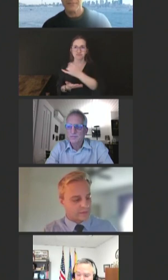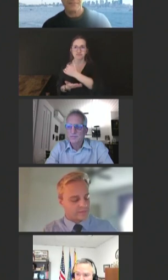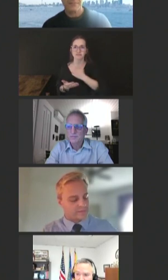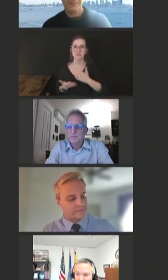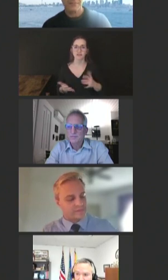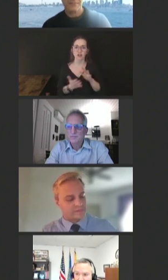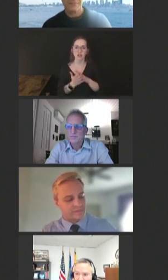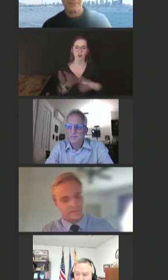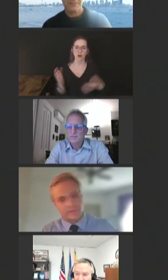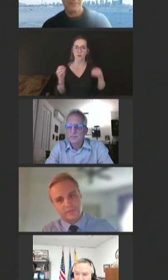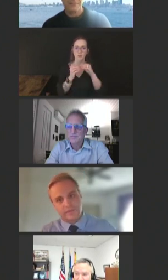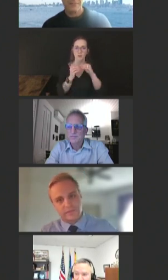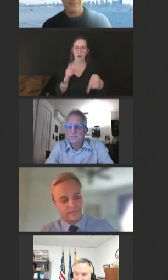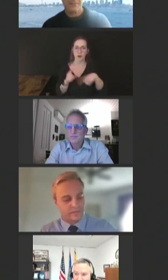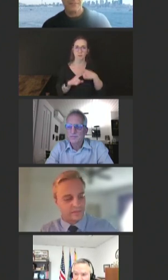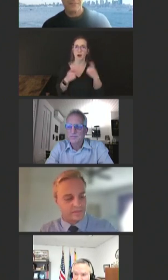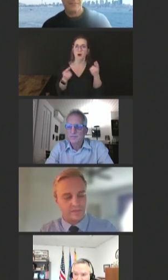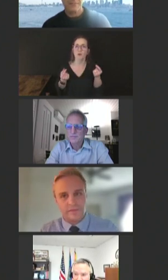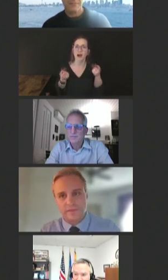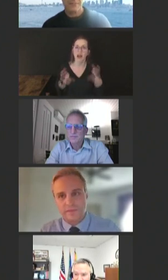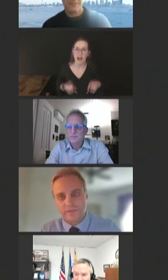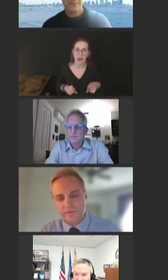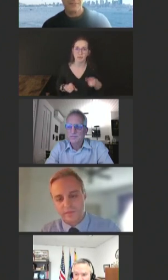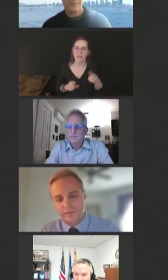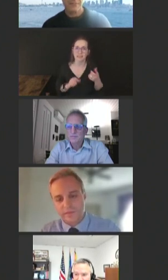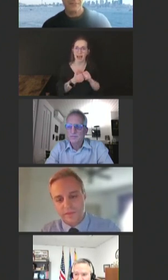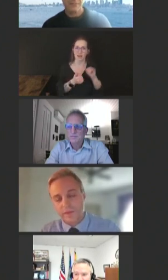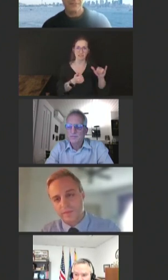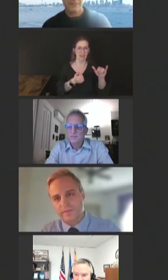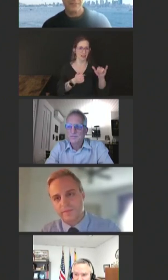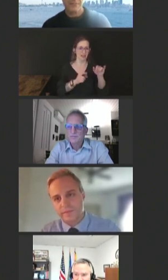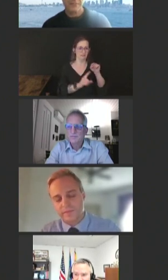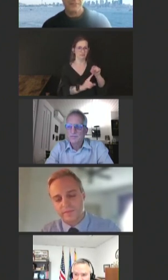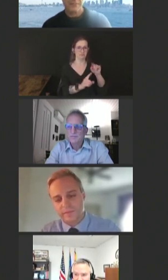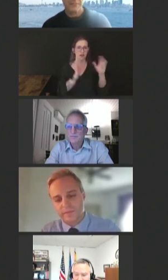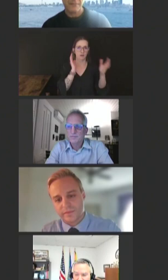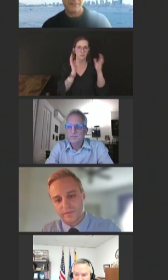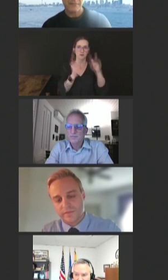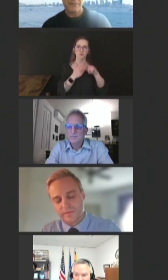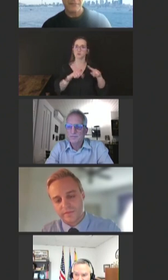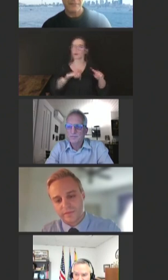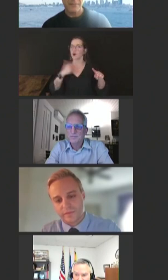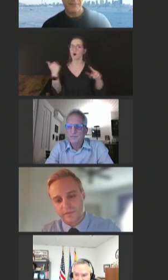of SARS-CoV-2 and how do they stack up compared to other viruses? You know, flu and other viruses.